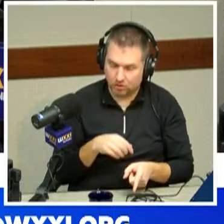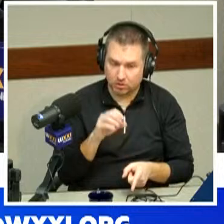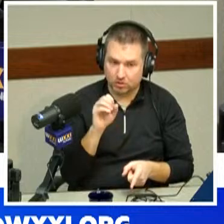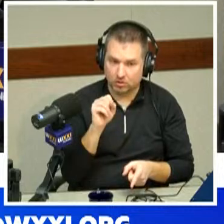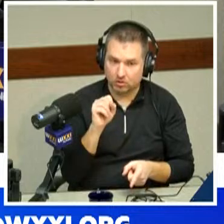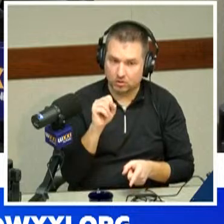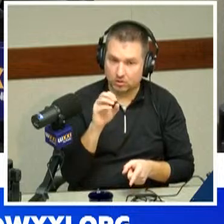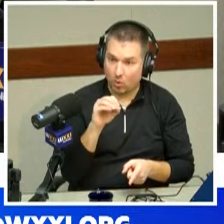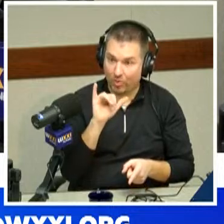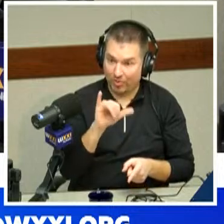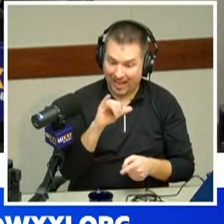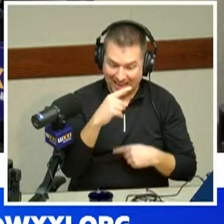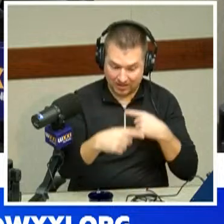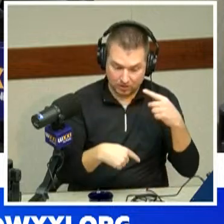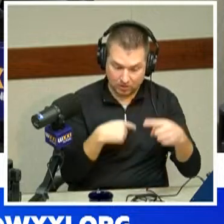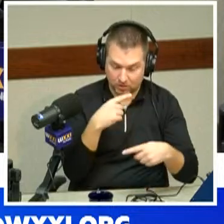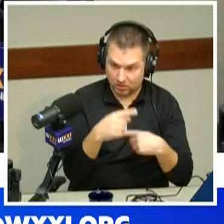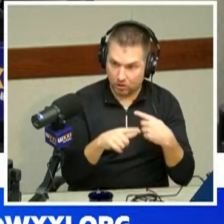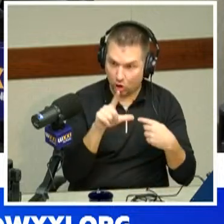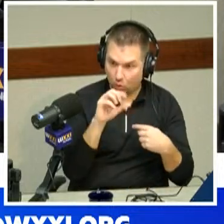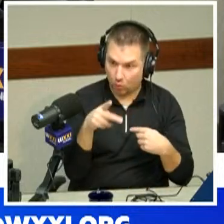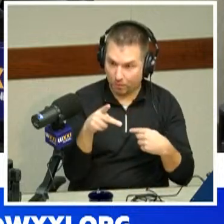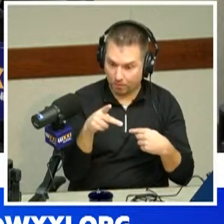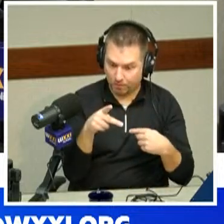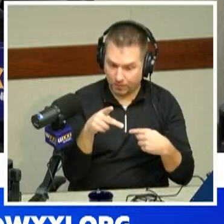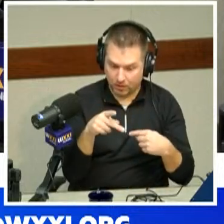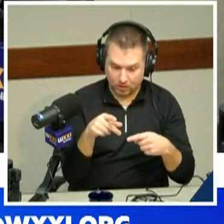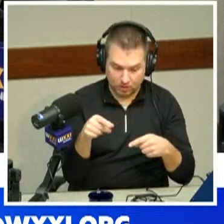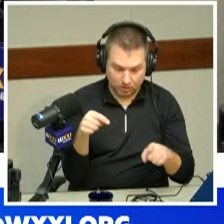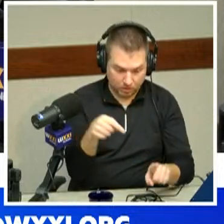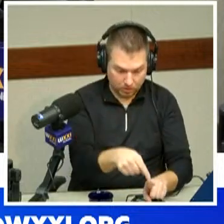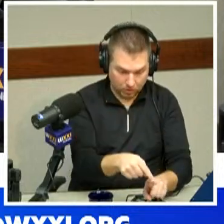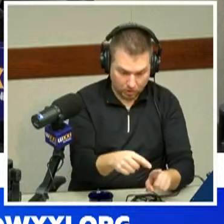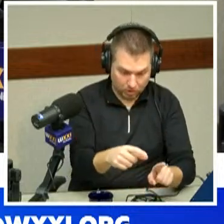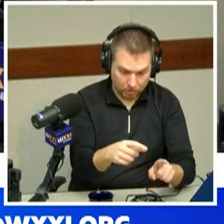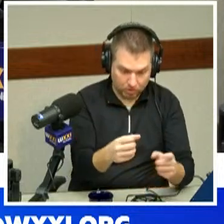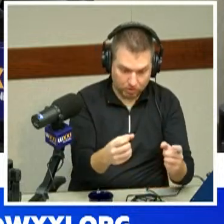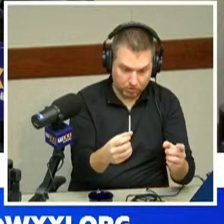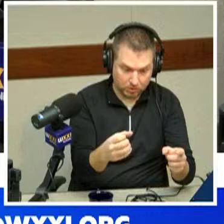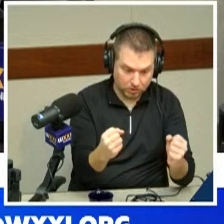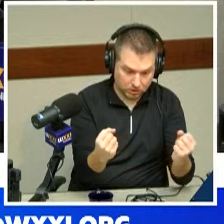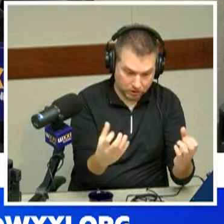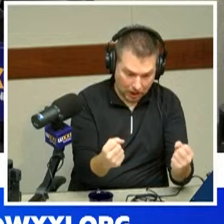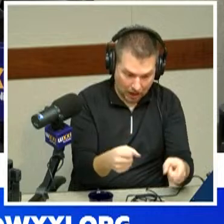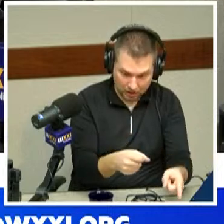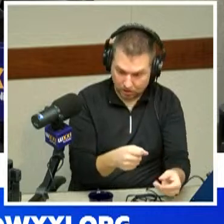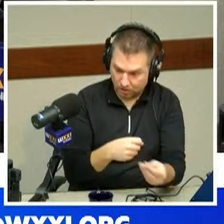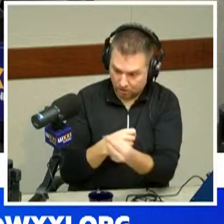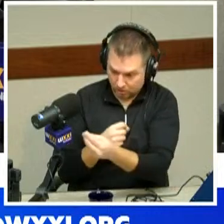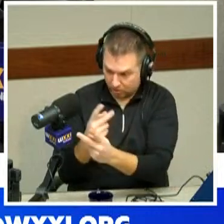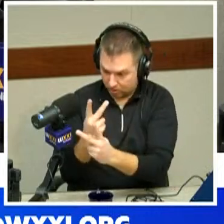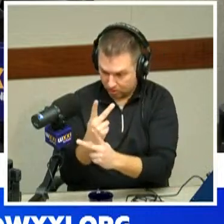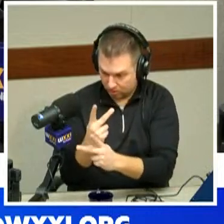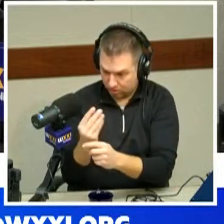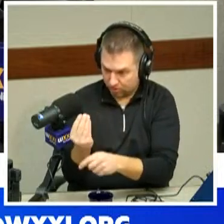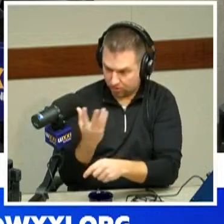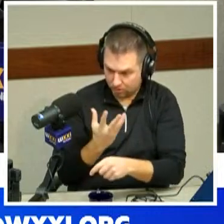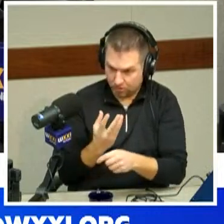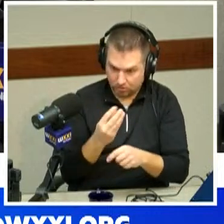this Loop is very fast so as soon as the parent finish the speaking maybe with a a short delay